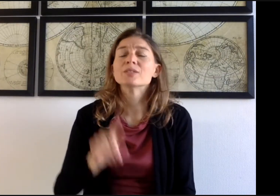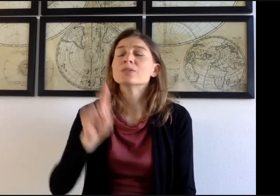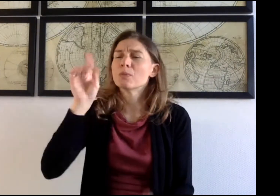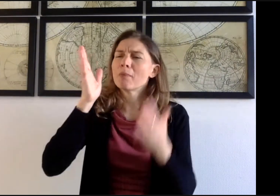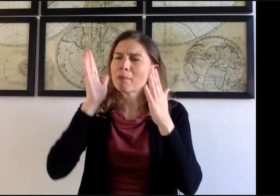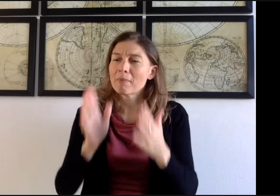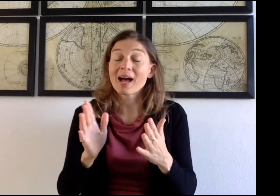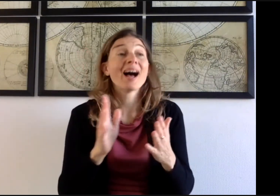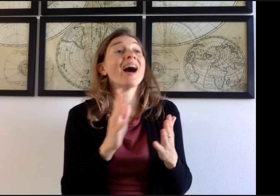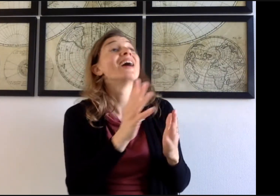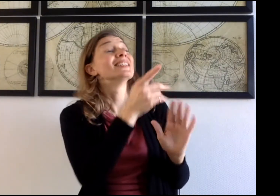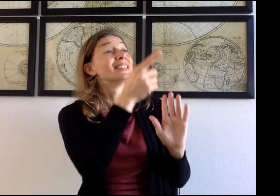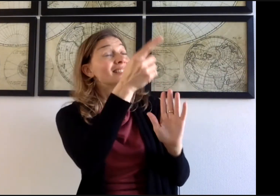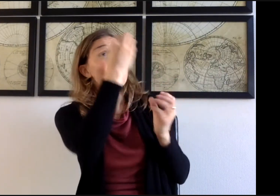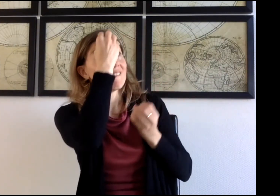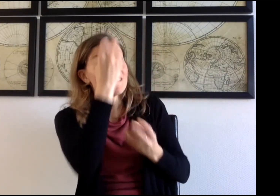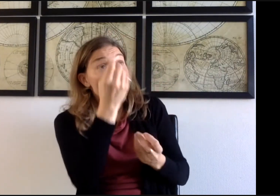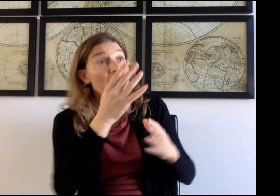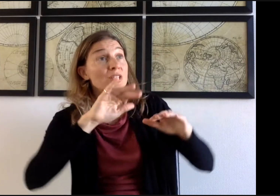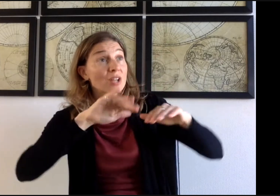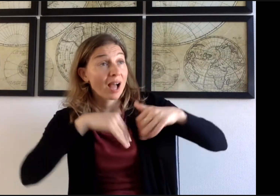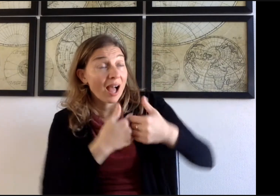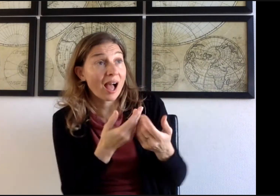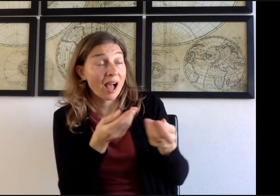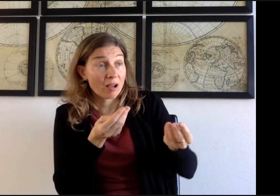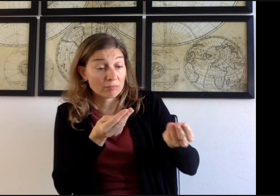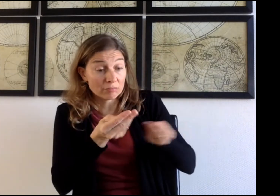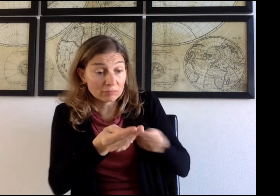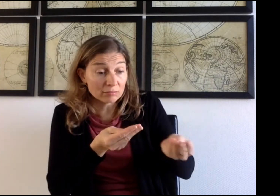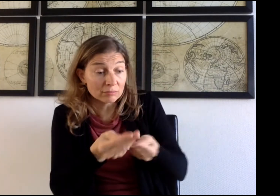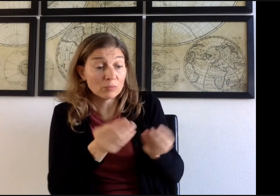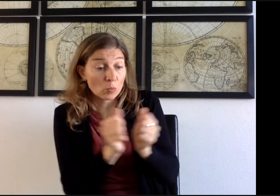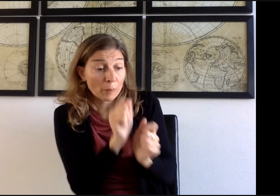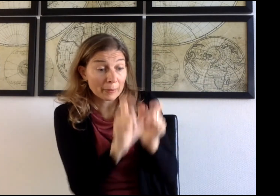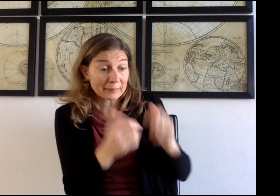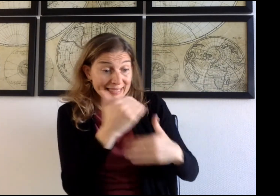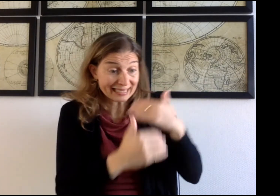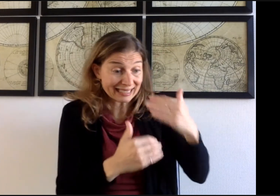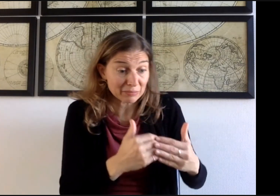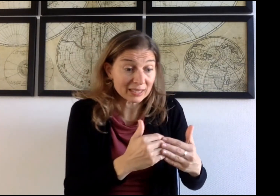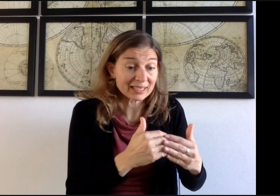Spain, Italy, Greece and France have measures for persons with disabilities